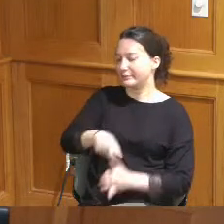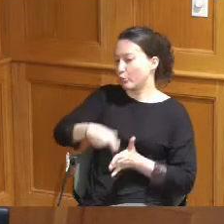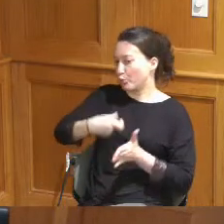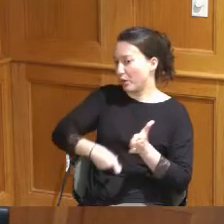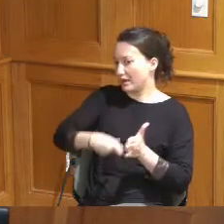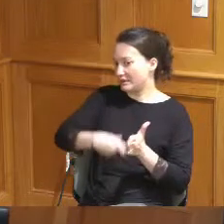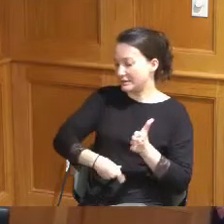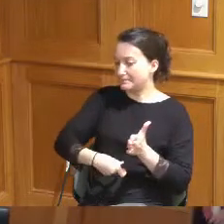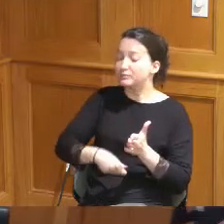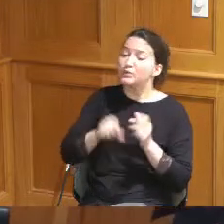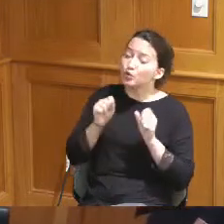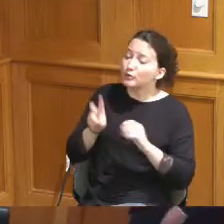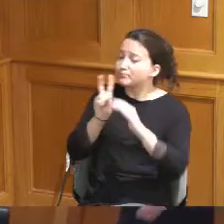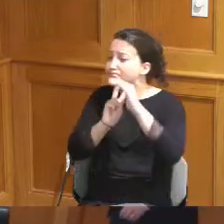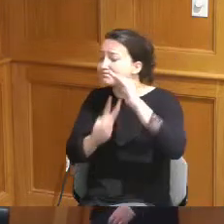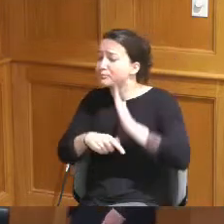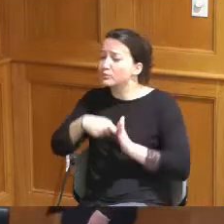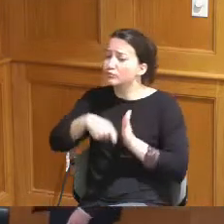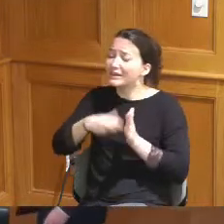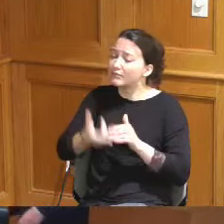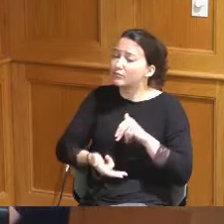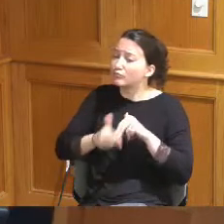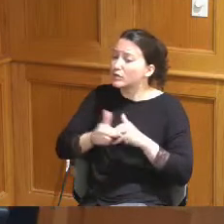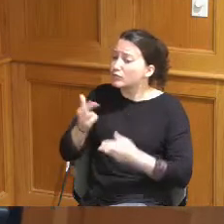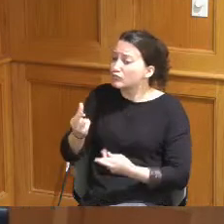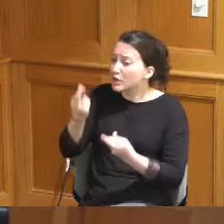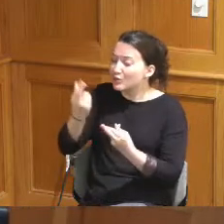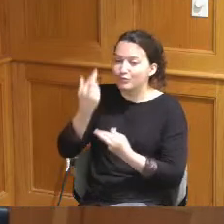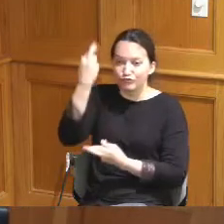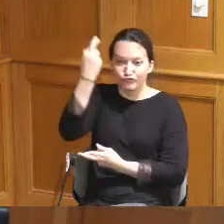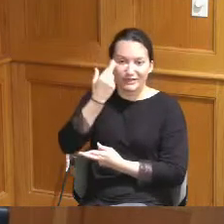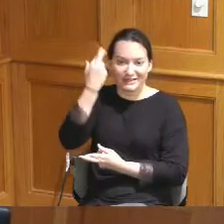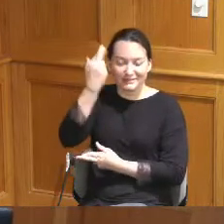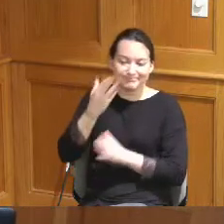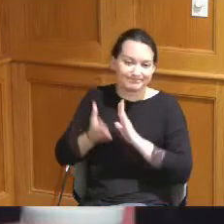be rate increases that are recommended just because of the overall course of operations